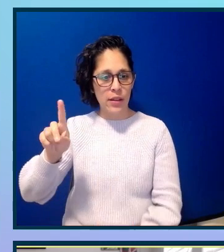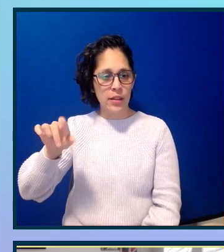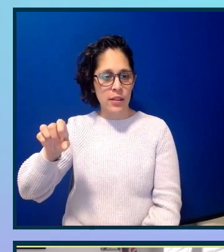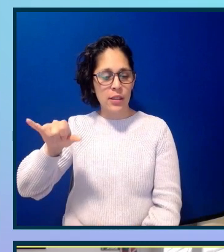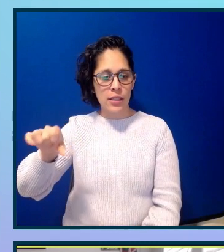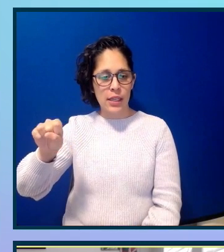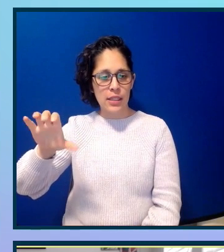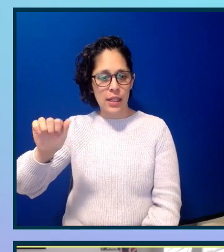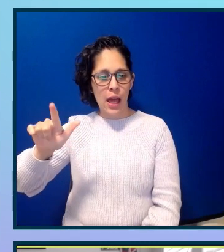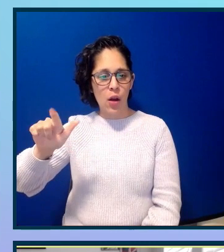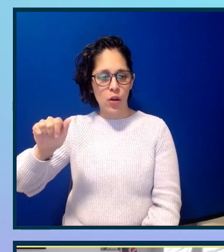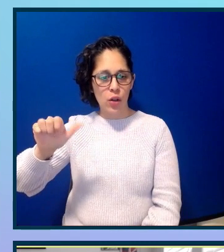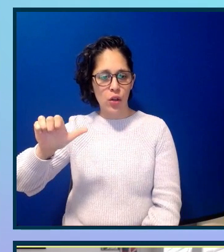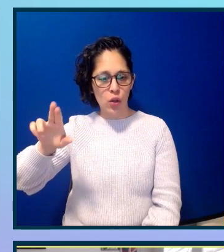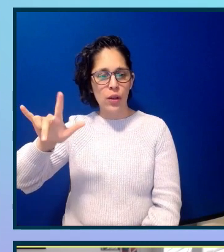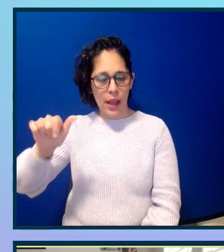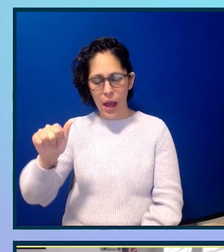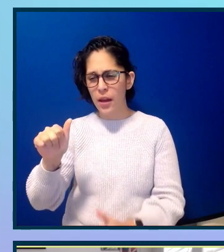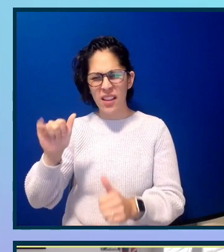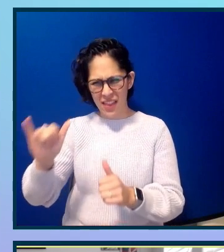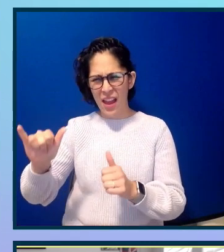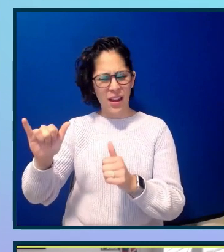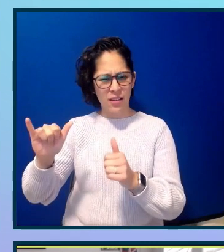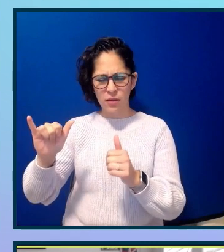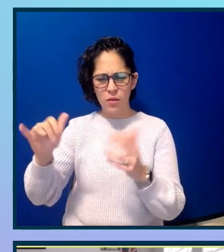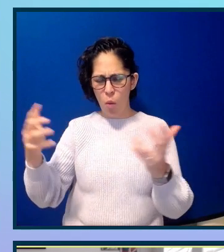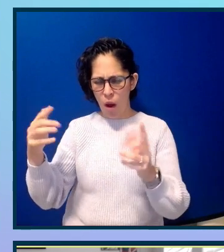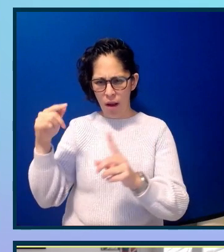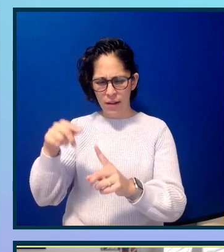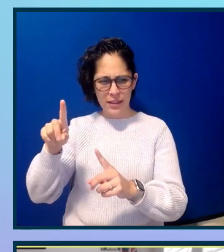So just to remind you, dyscalculia is, it's a diagnosis